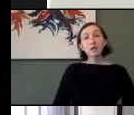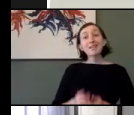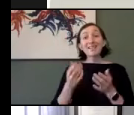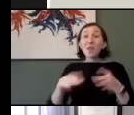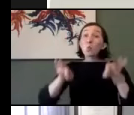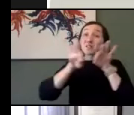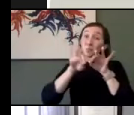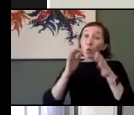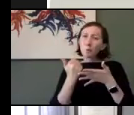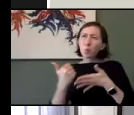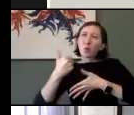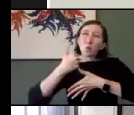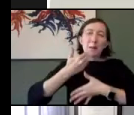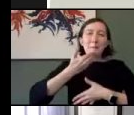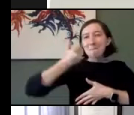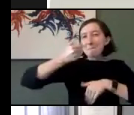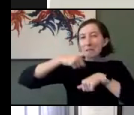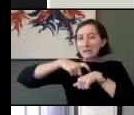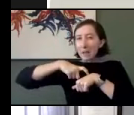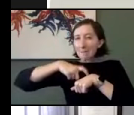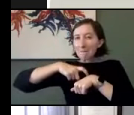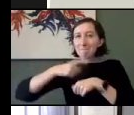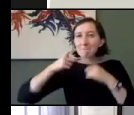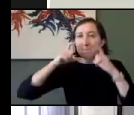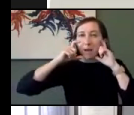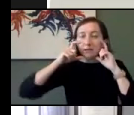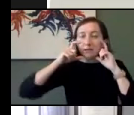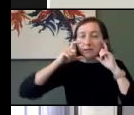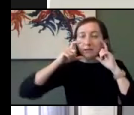to keep at least 6 feet apart from individuals